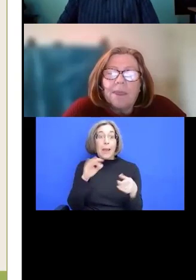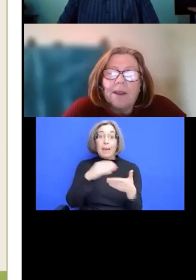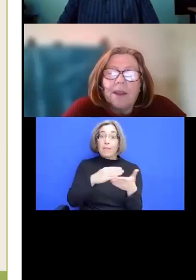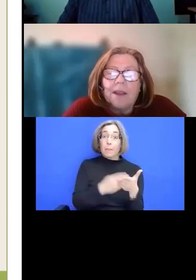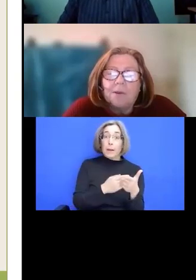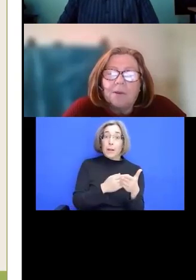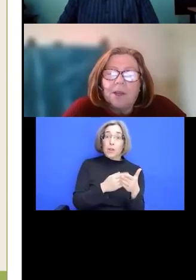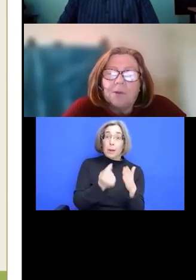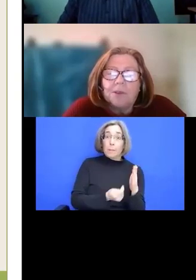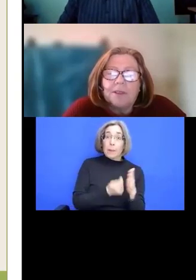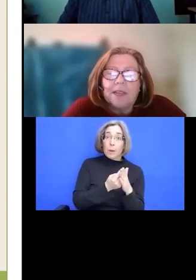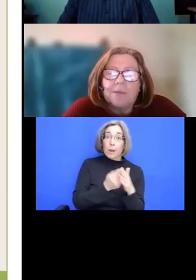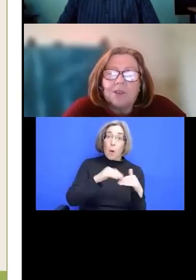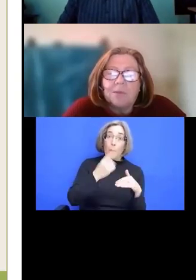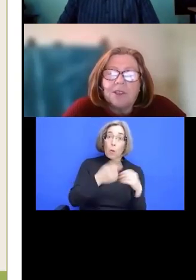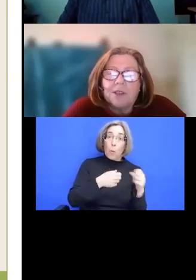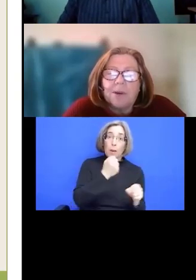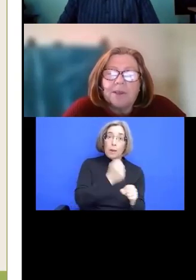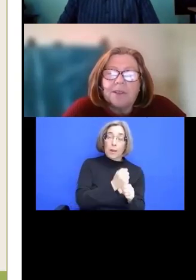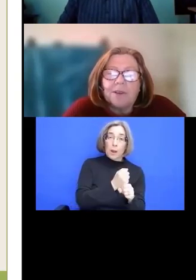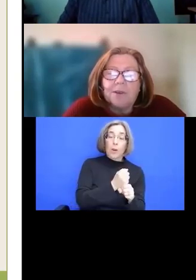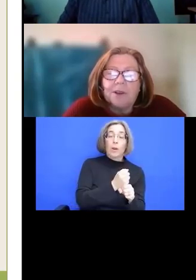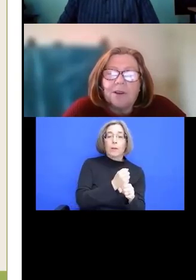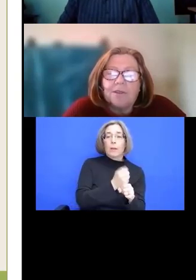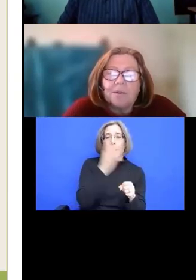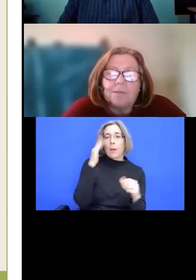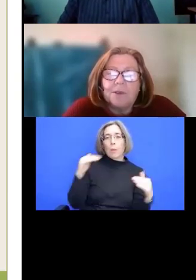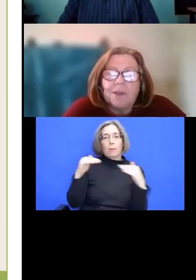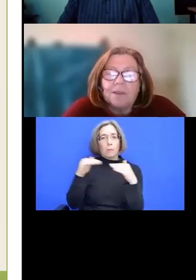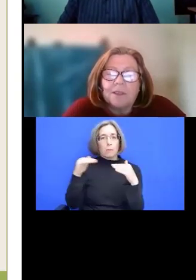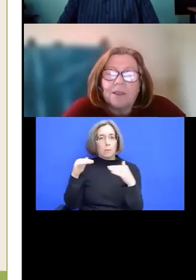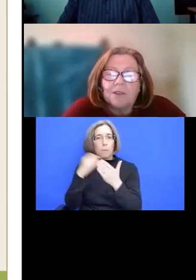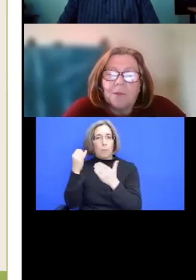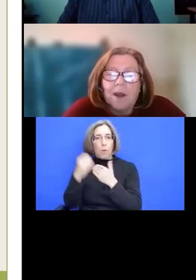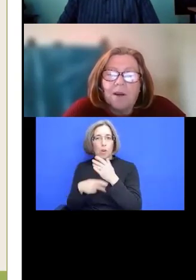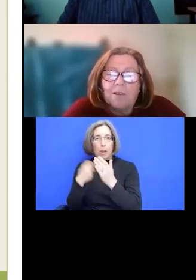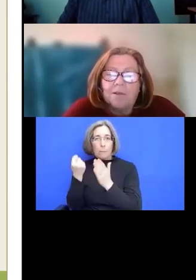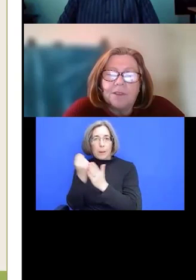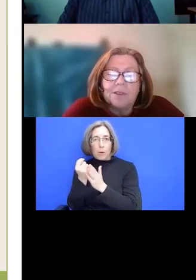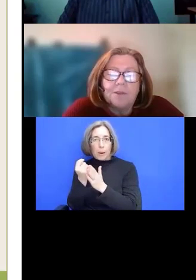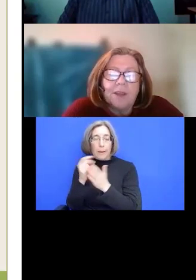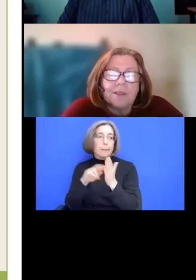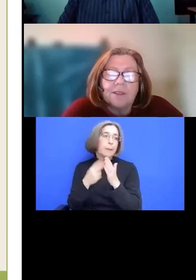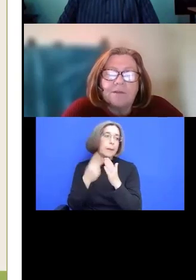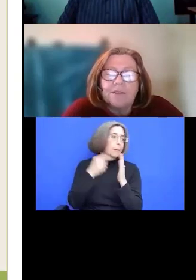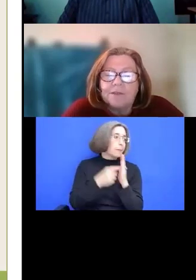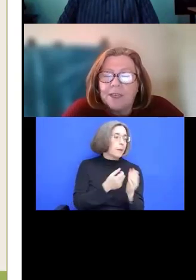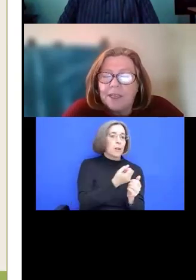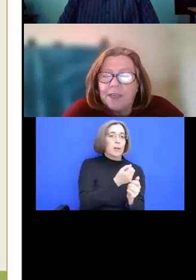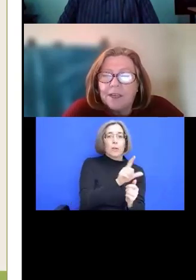then it will equal to the same as your project period. So you can go from 2012 to 2015